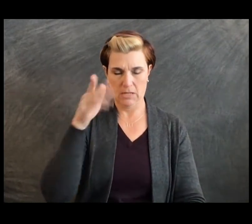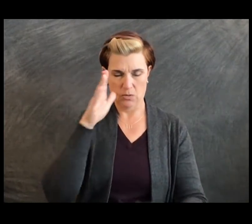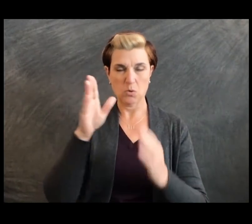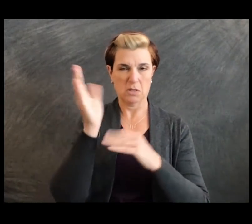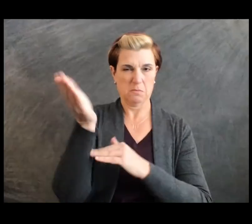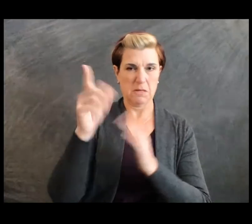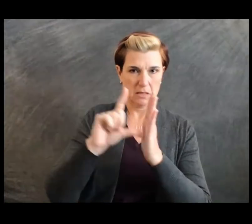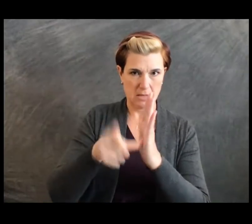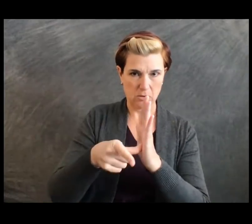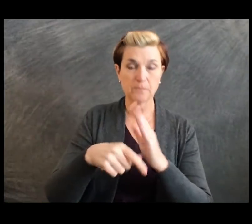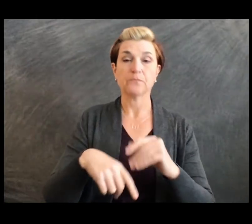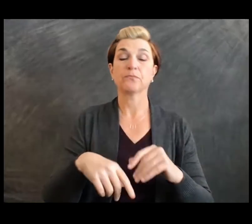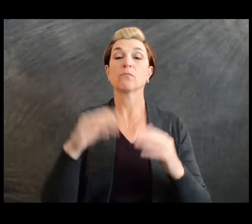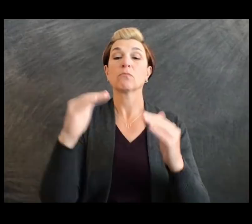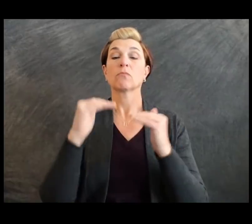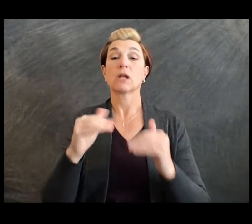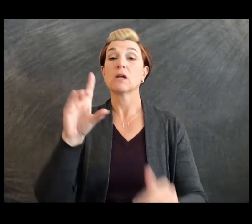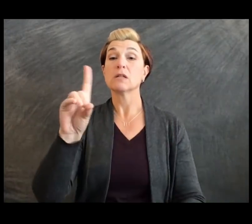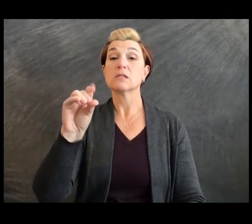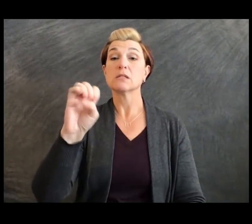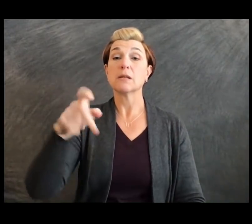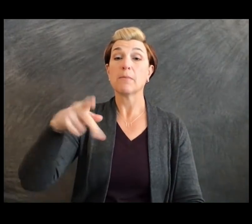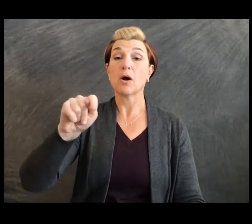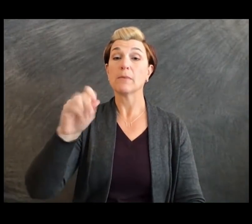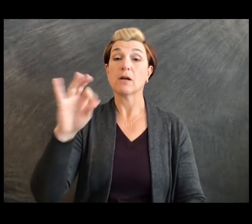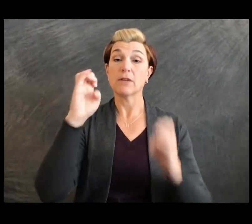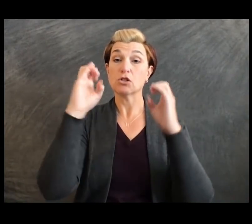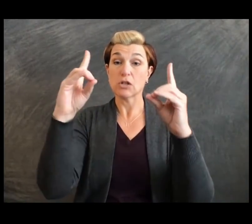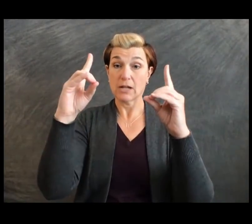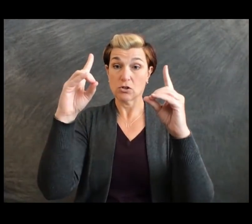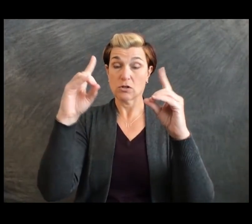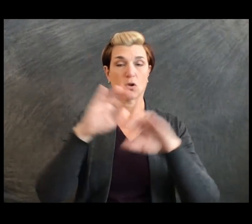standardized testing which is another big deal requirements for students in